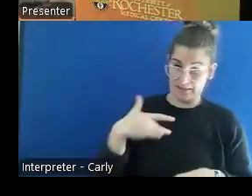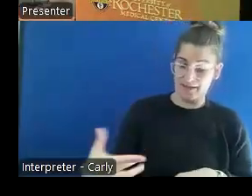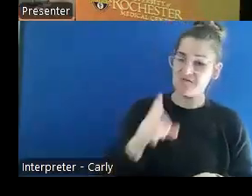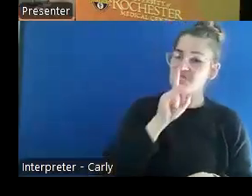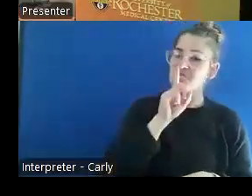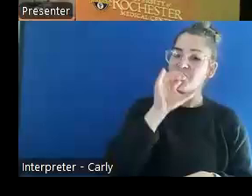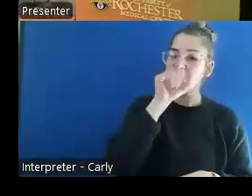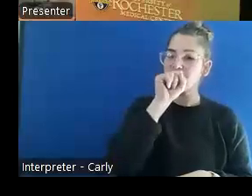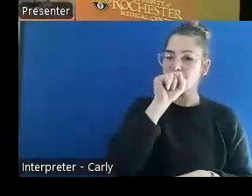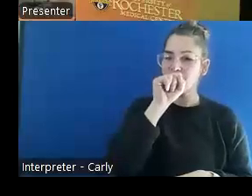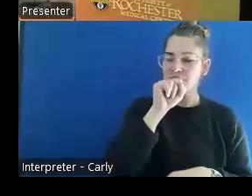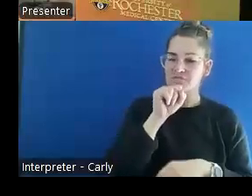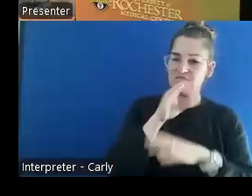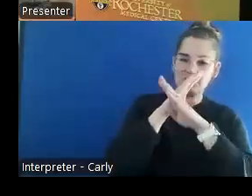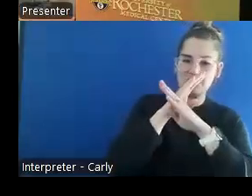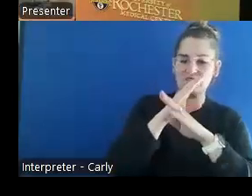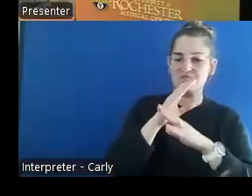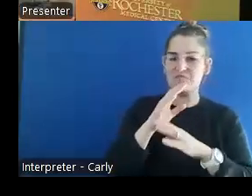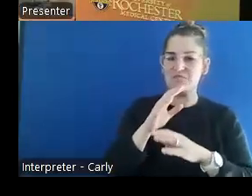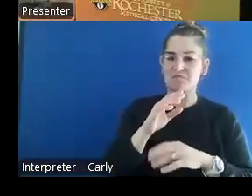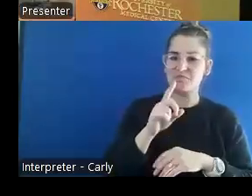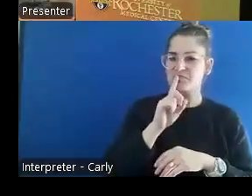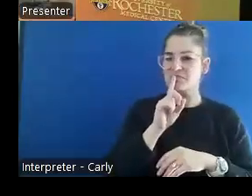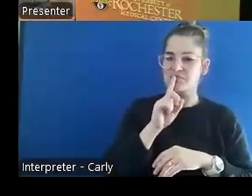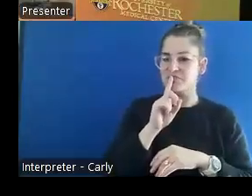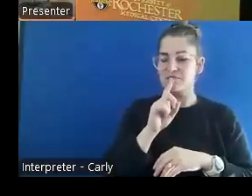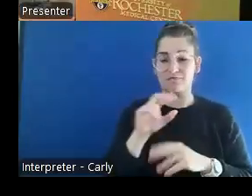you know be very Cy about certain things or then the answer might be no this patient's normally